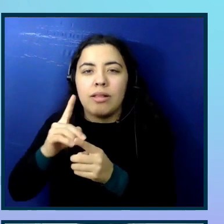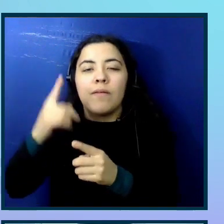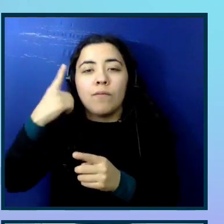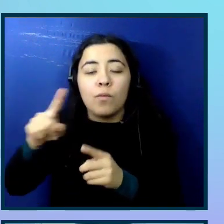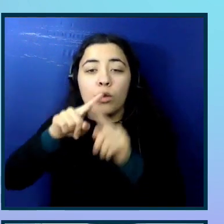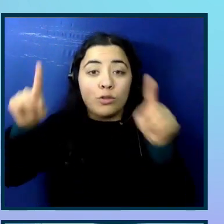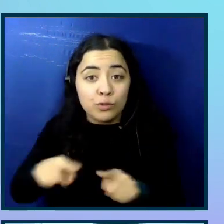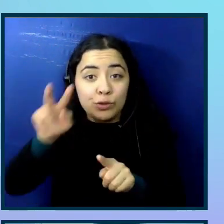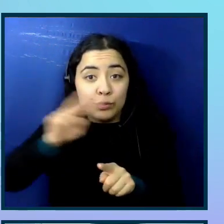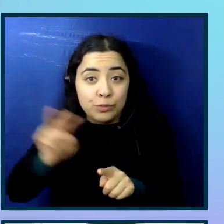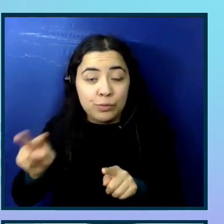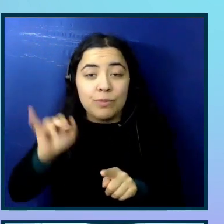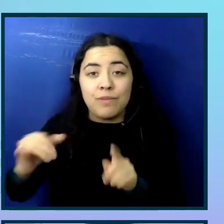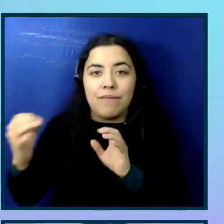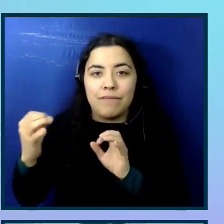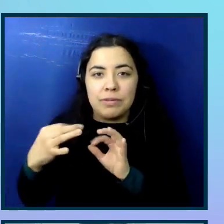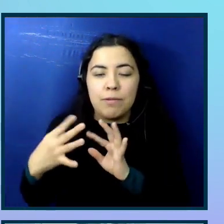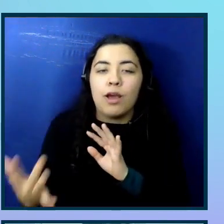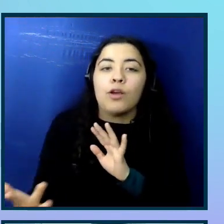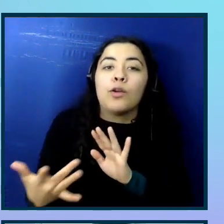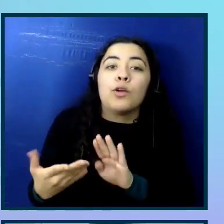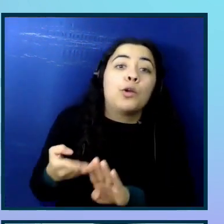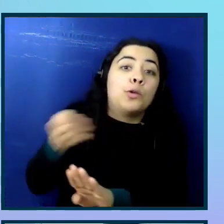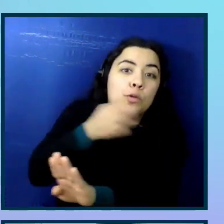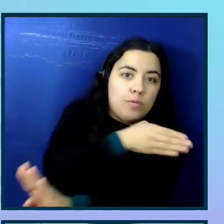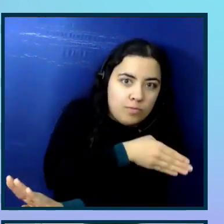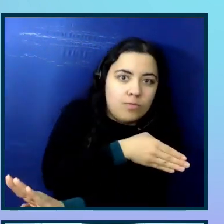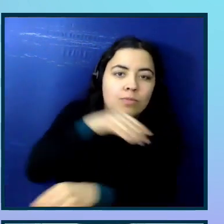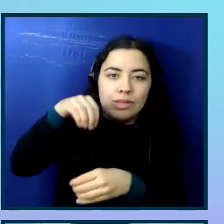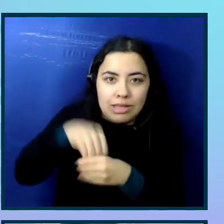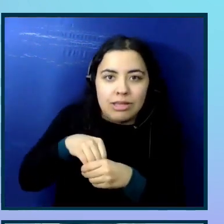as part part of the iterative research process, where we simulate the screen reader UX.